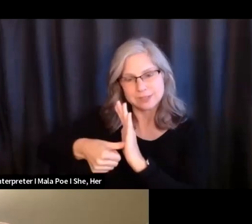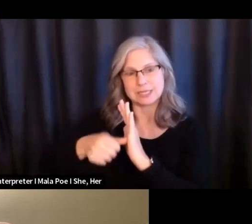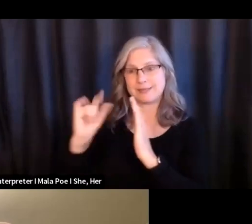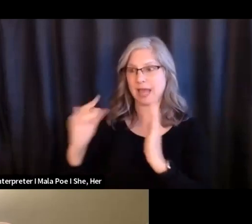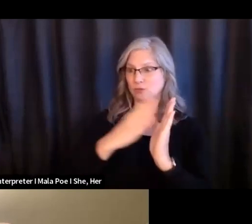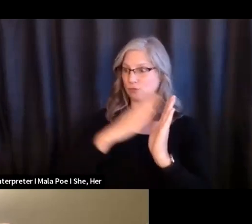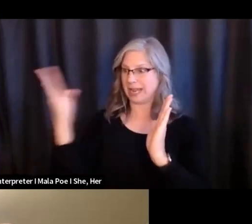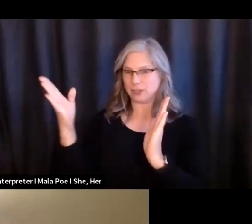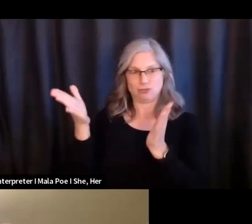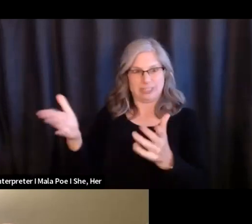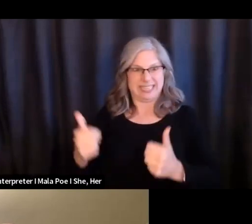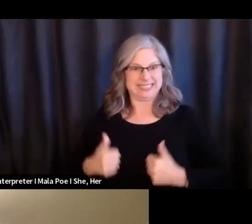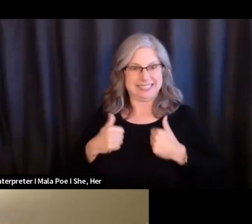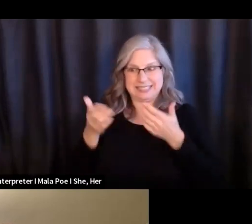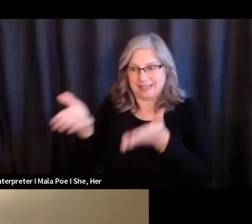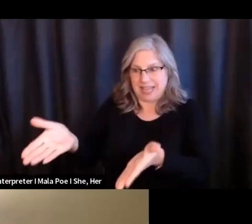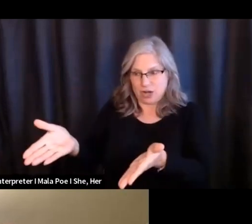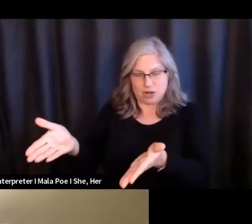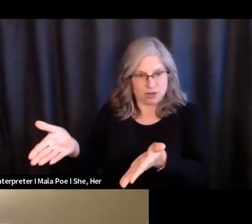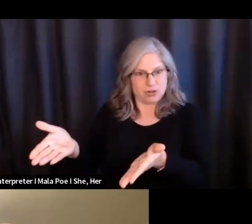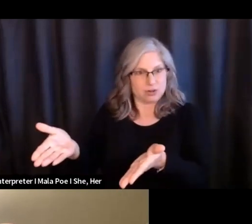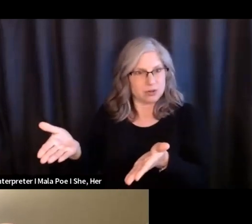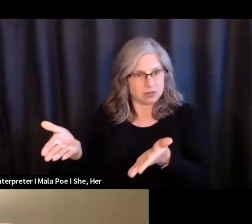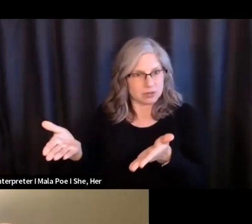And that means that, I think it's there